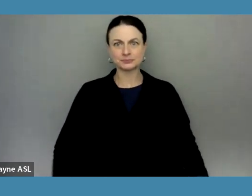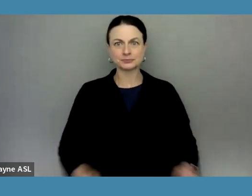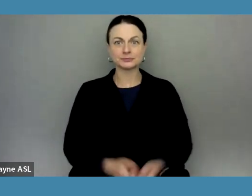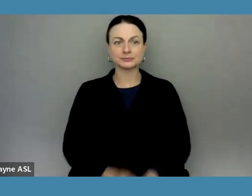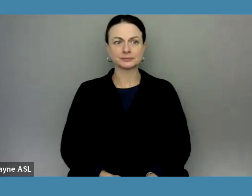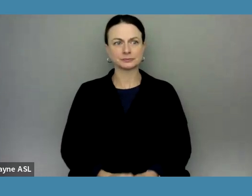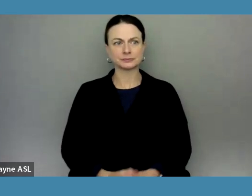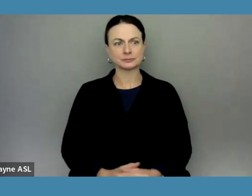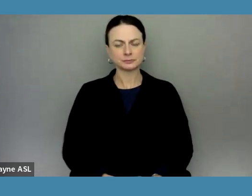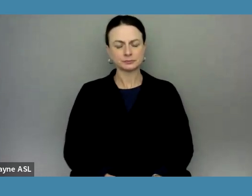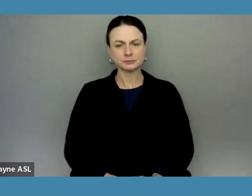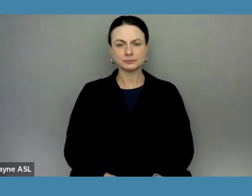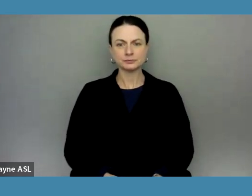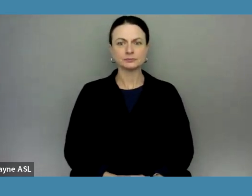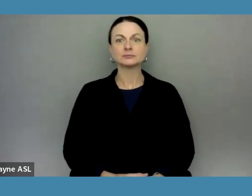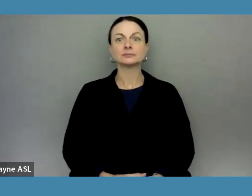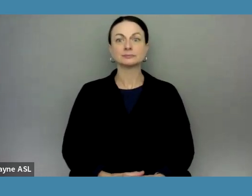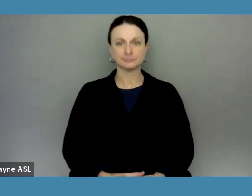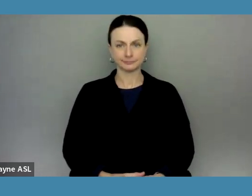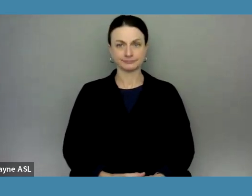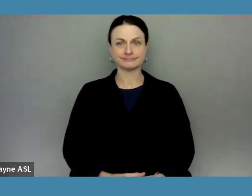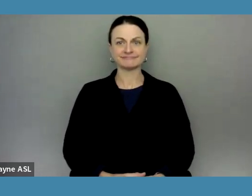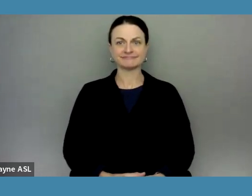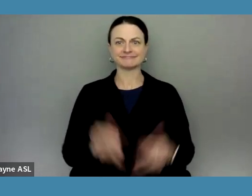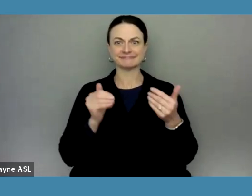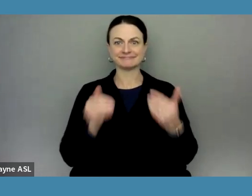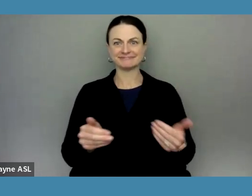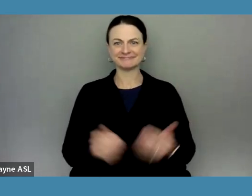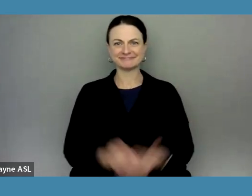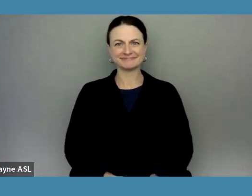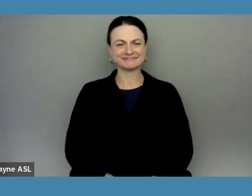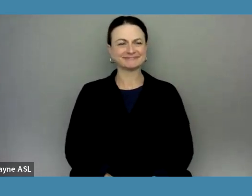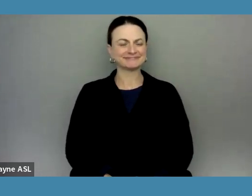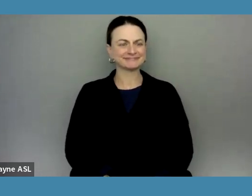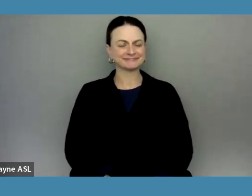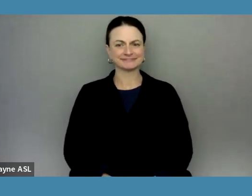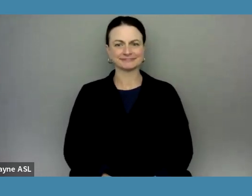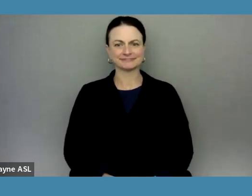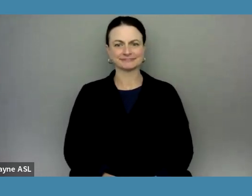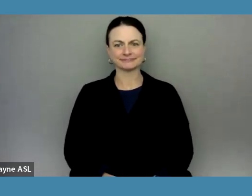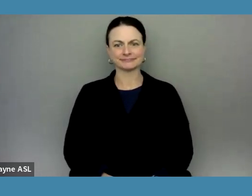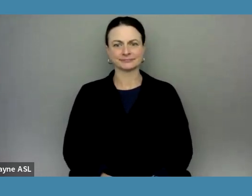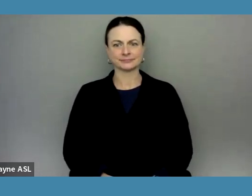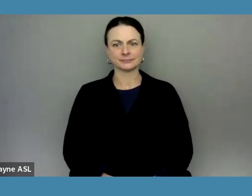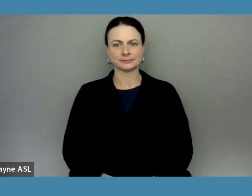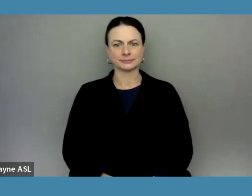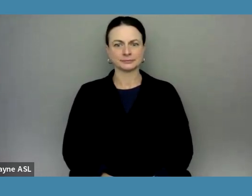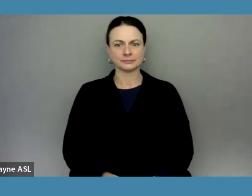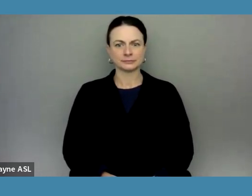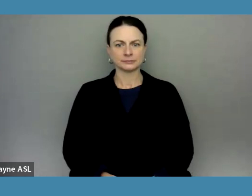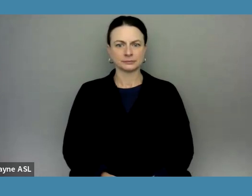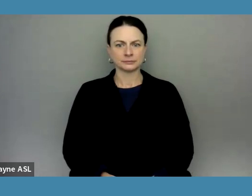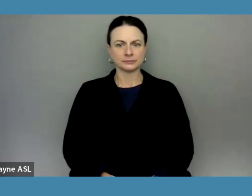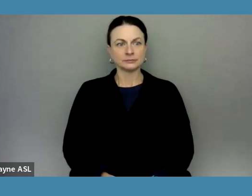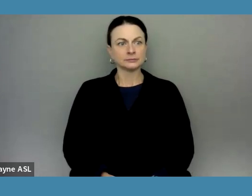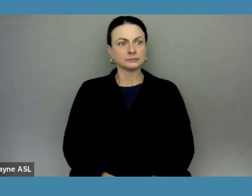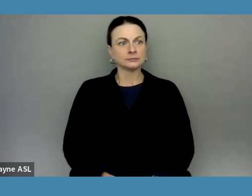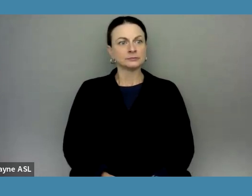Okay, so we're gonna proceed on with the presentation. Next, we're gonna talk about the key differences